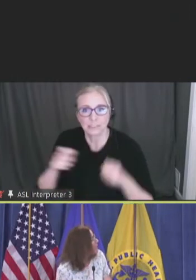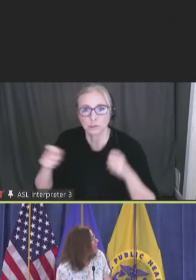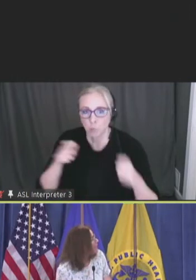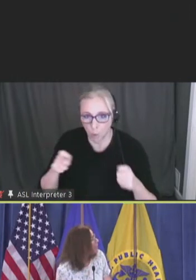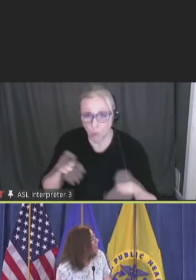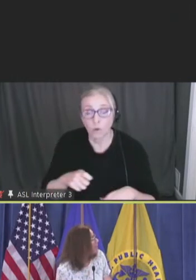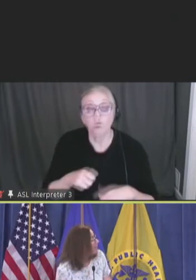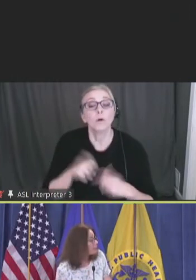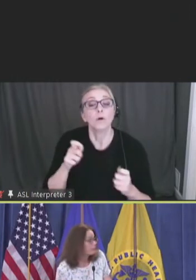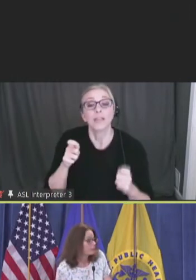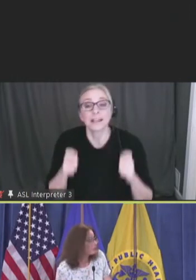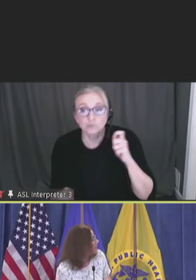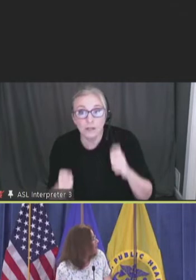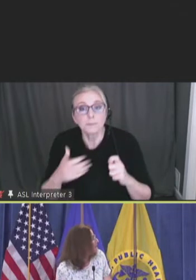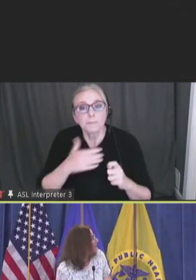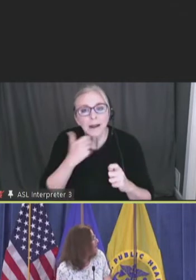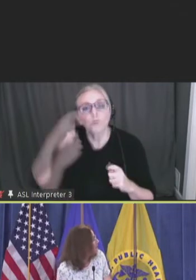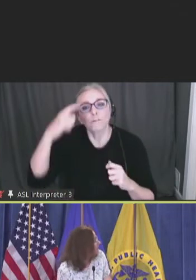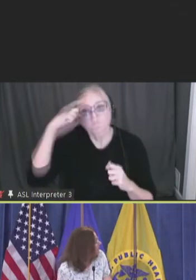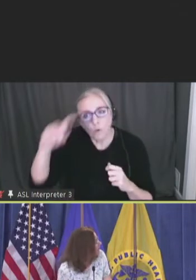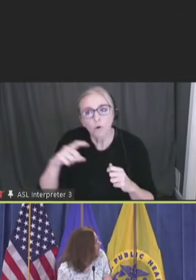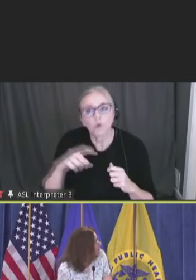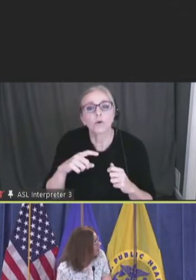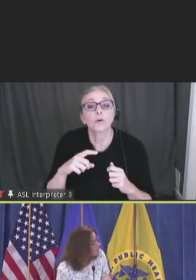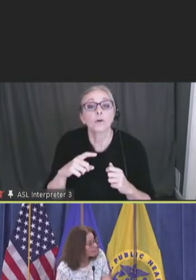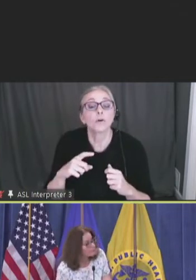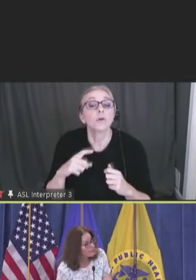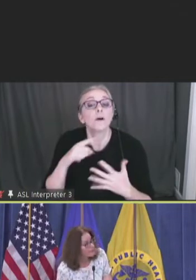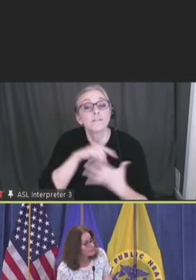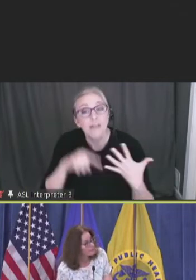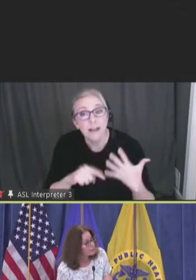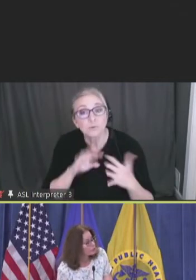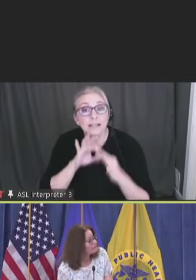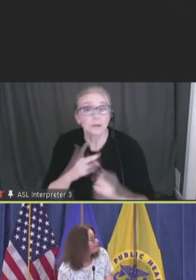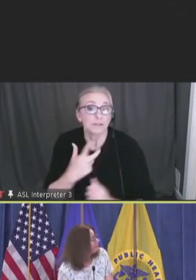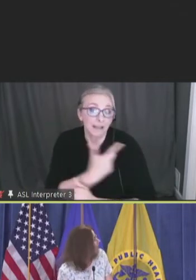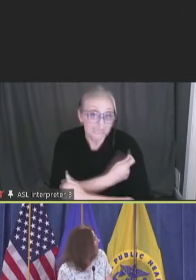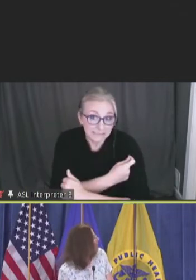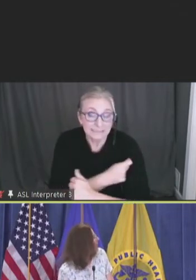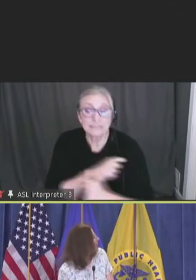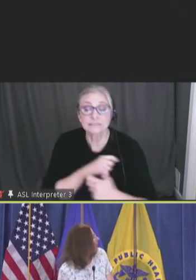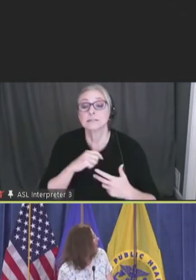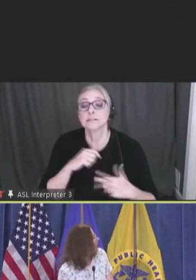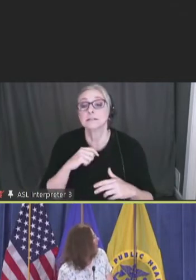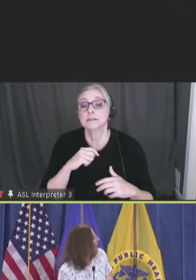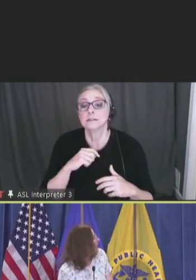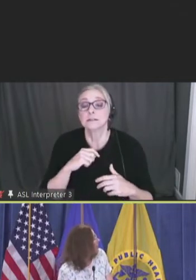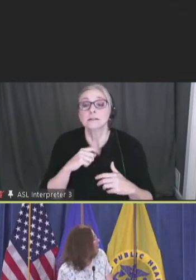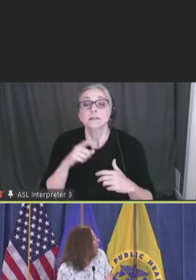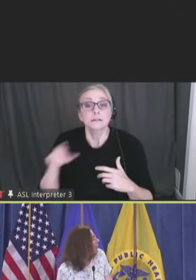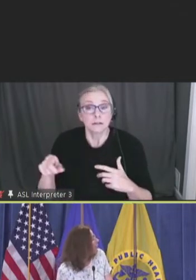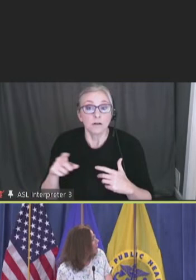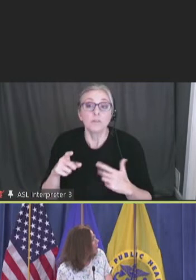they adjust better for factors related to vaccination than historical controls.